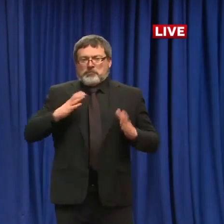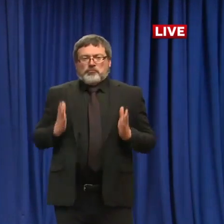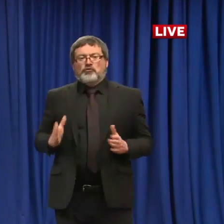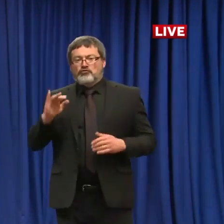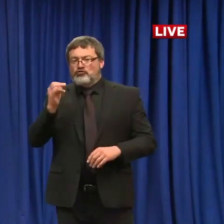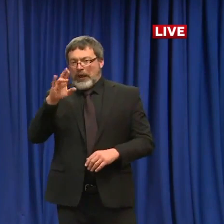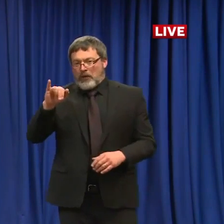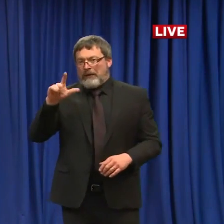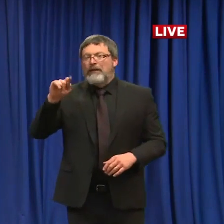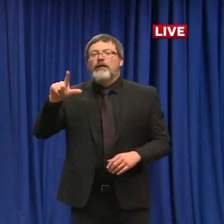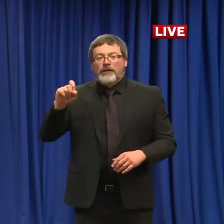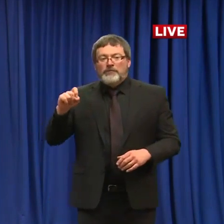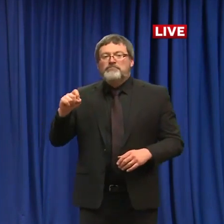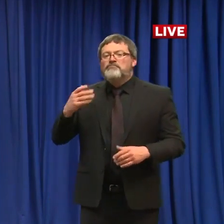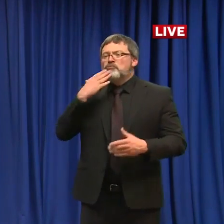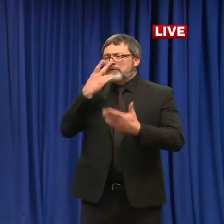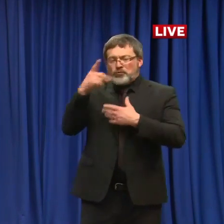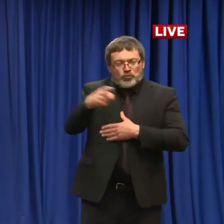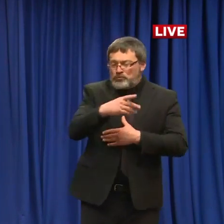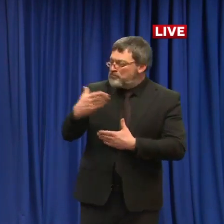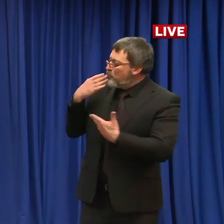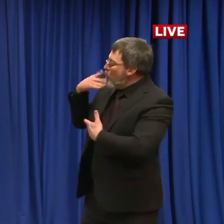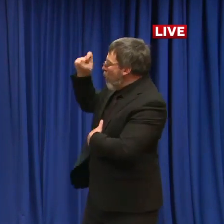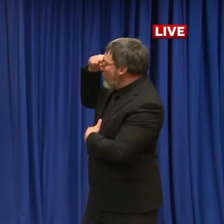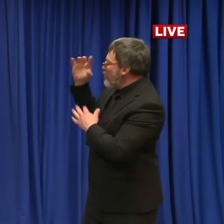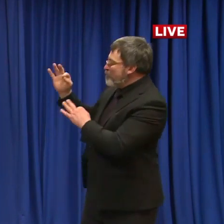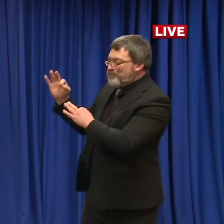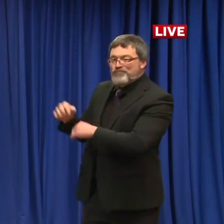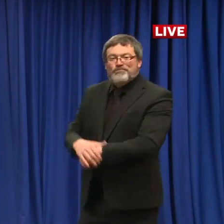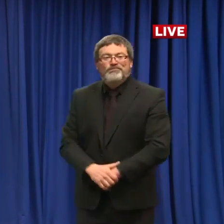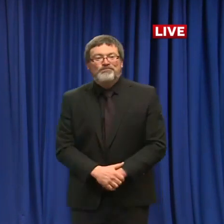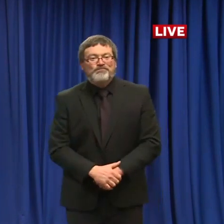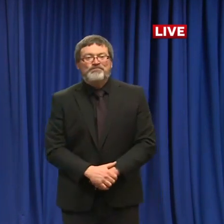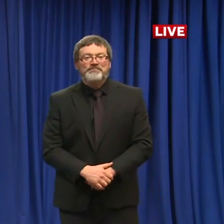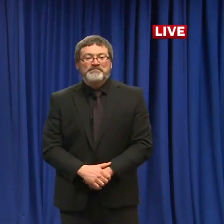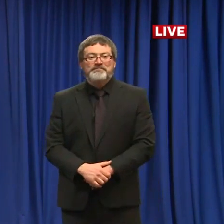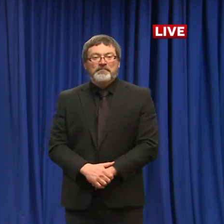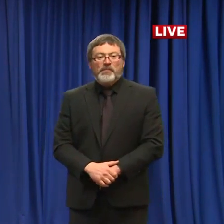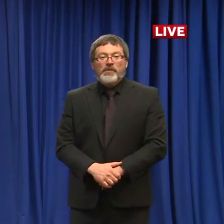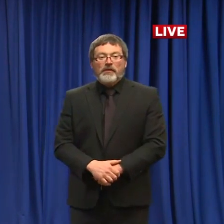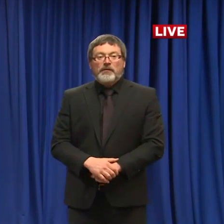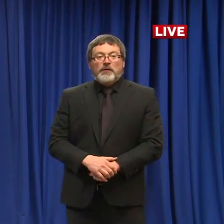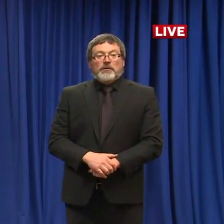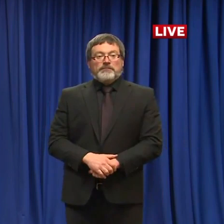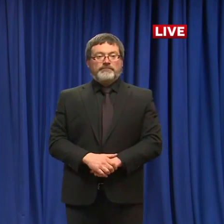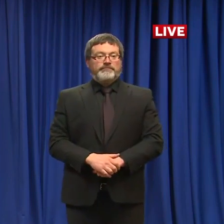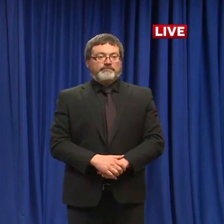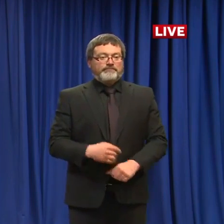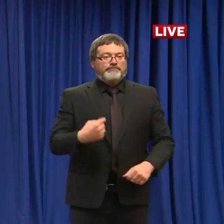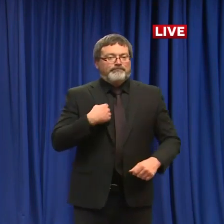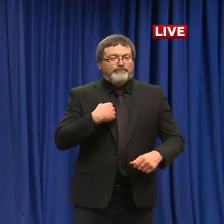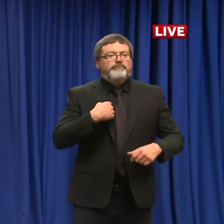GOOD AFTERNOON. I AM COMMISSIONER JARRY A LITTLE IT’S NICE TO SEE EVERYBODY AND GOVERNOR. THANK YOU VERY VERY MUCH.